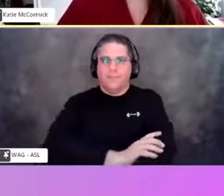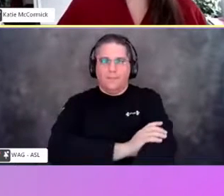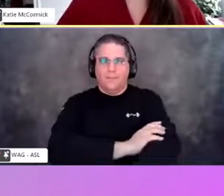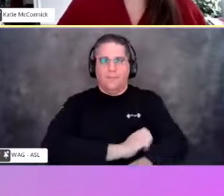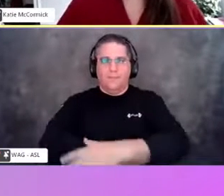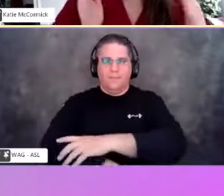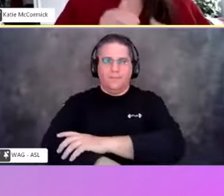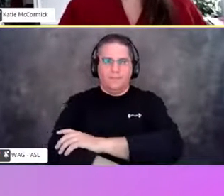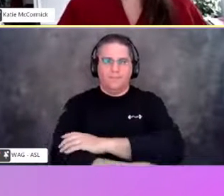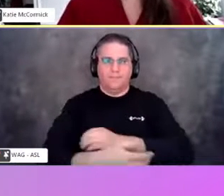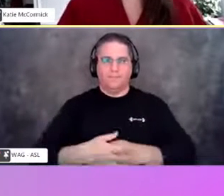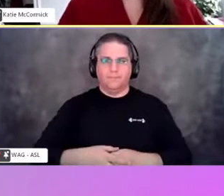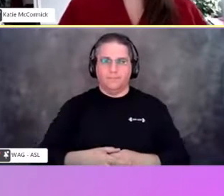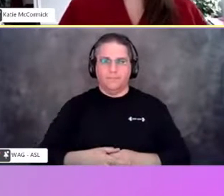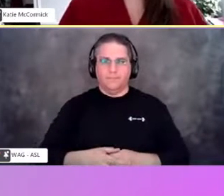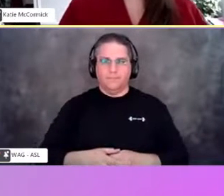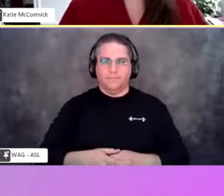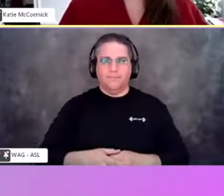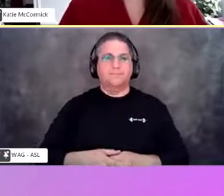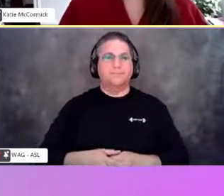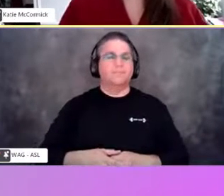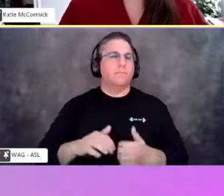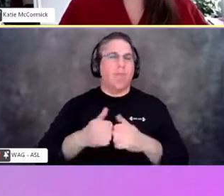for your Mac you can think of it similar to a spell check